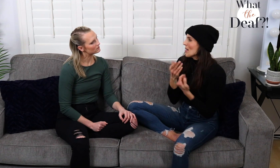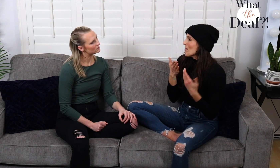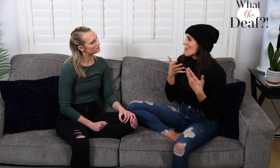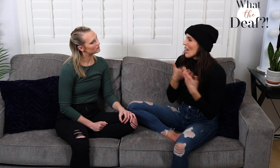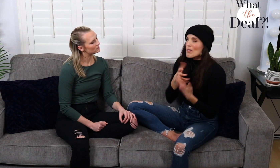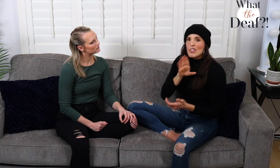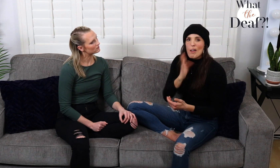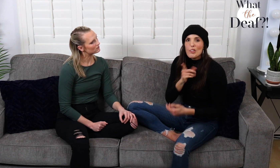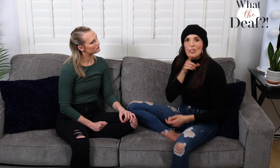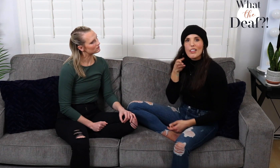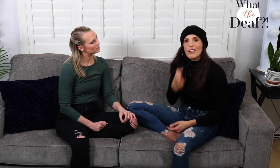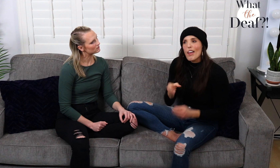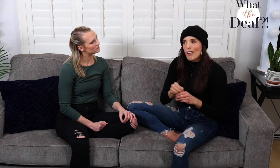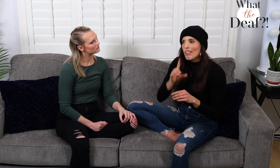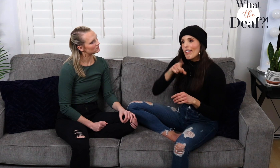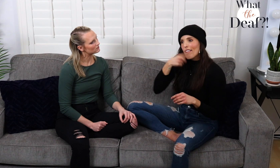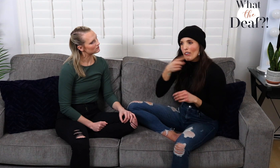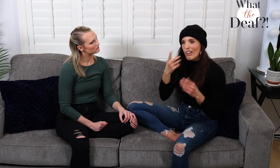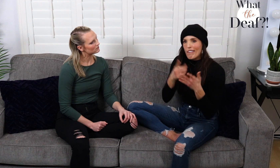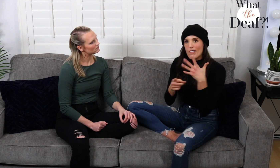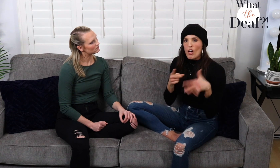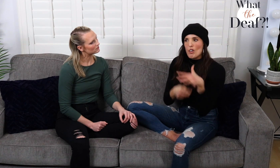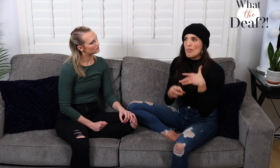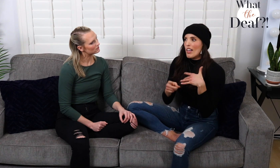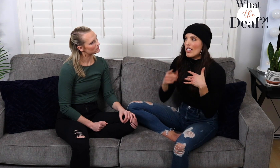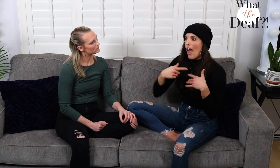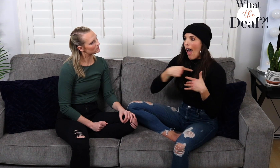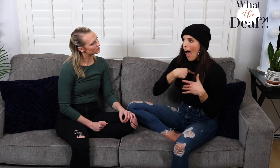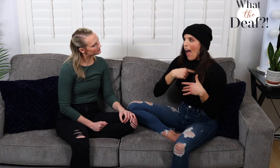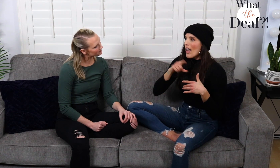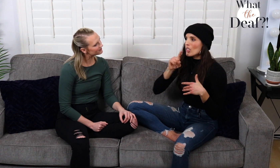my teammates were never really there in the hearing environment.